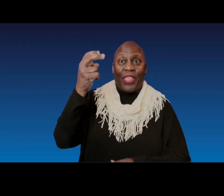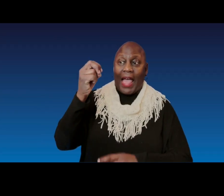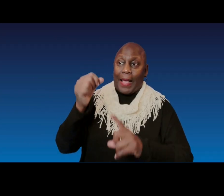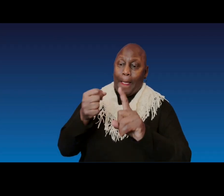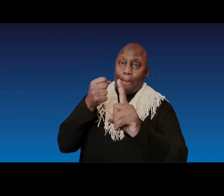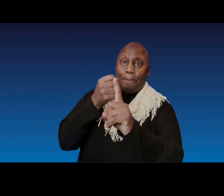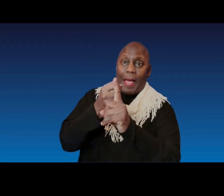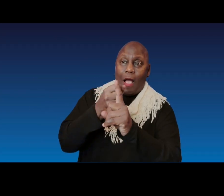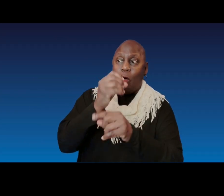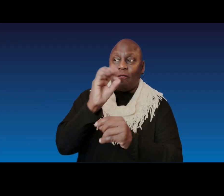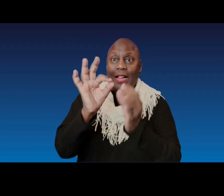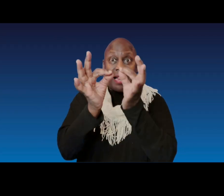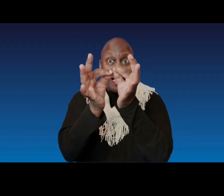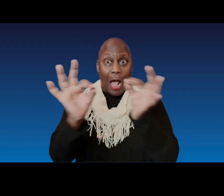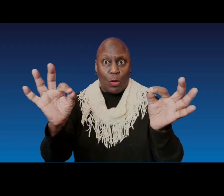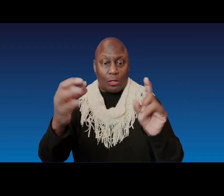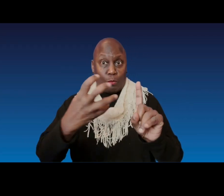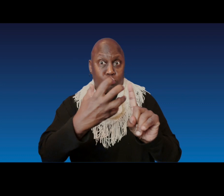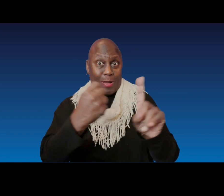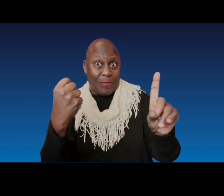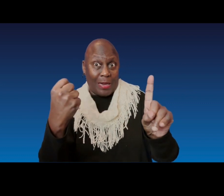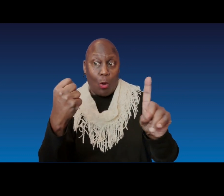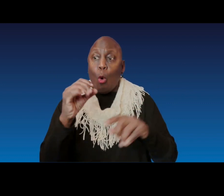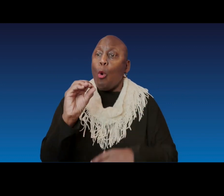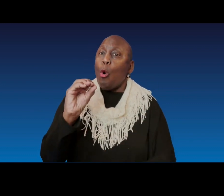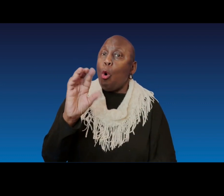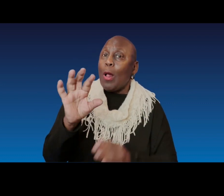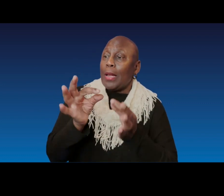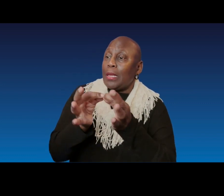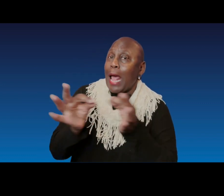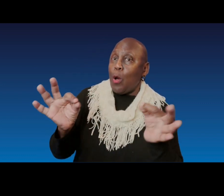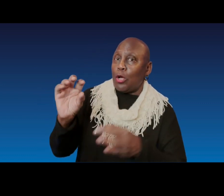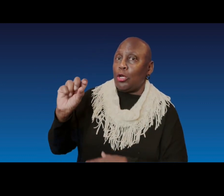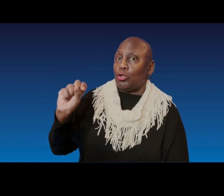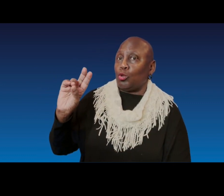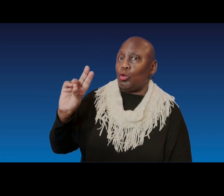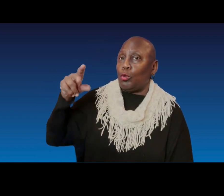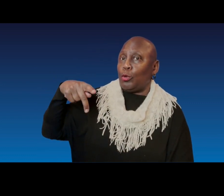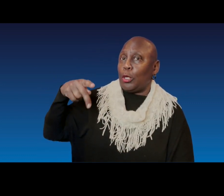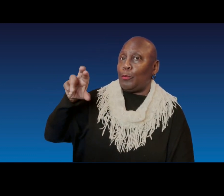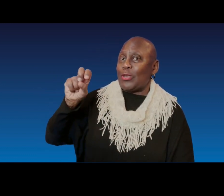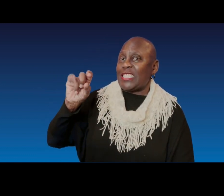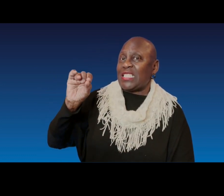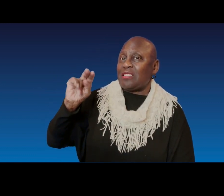of Language Deprivation or Language Suppression